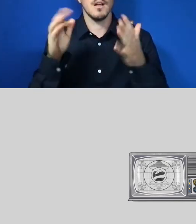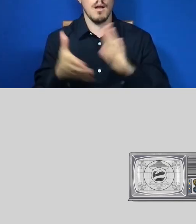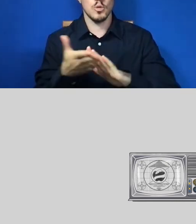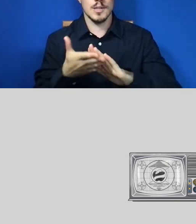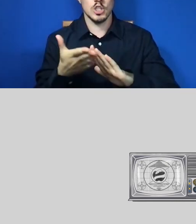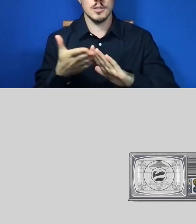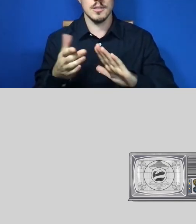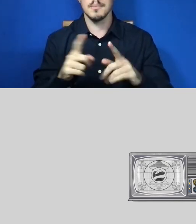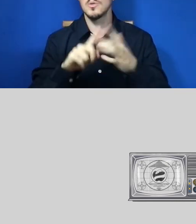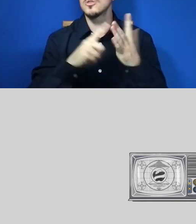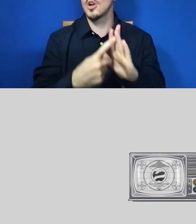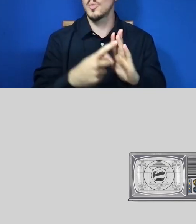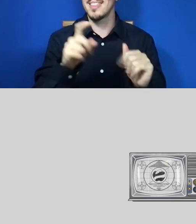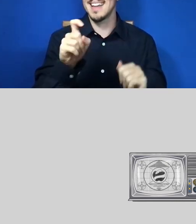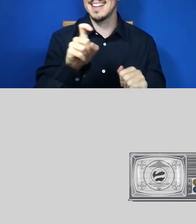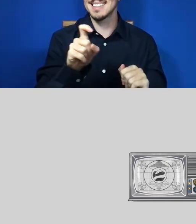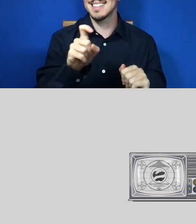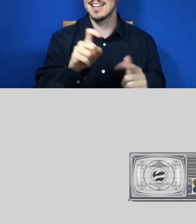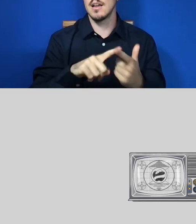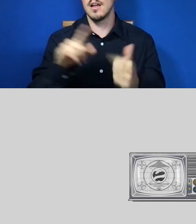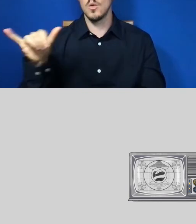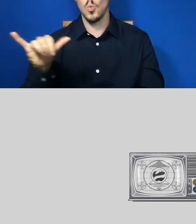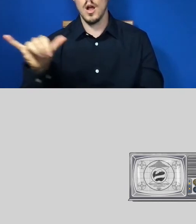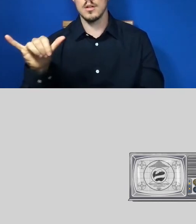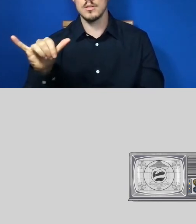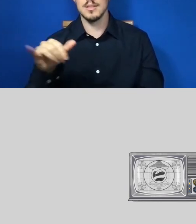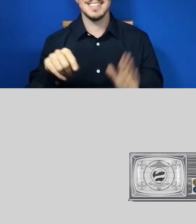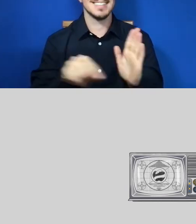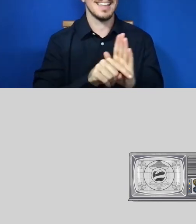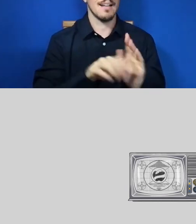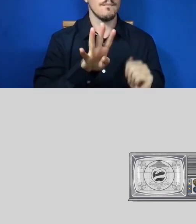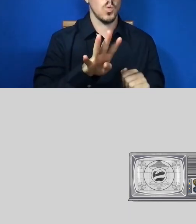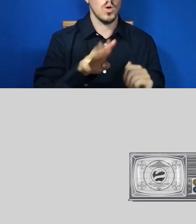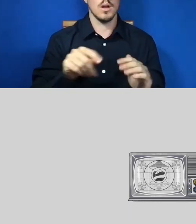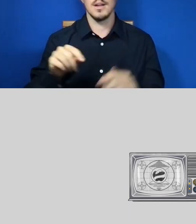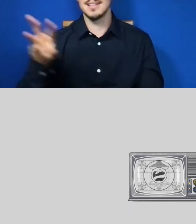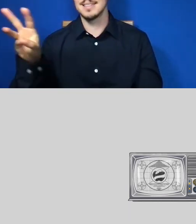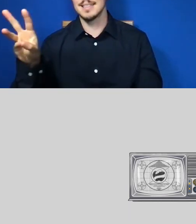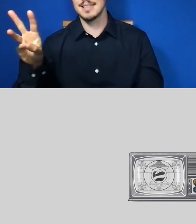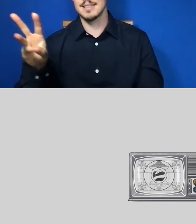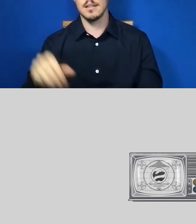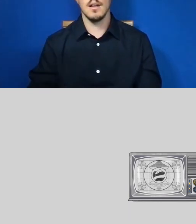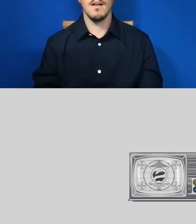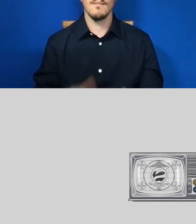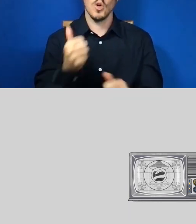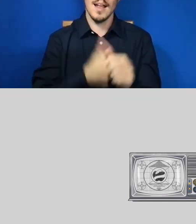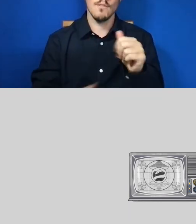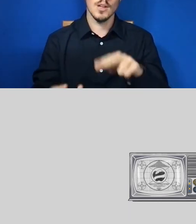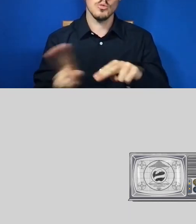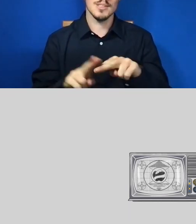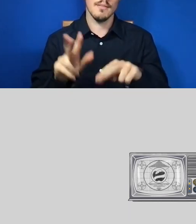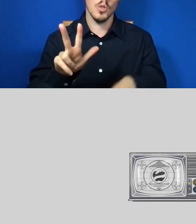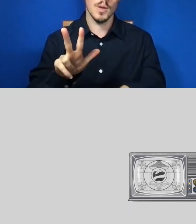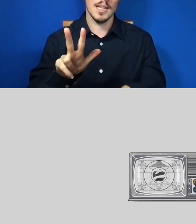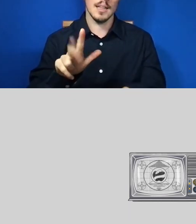we start with X and Y as negative four and six, respectively. For every increase of three, in the X value,